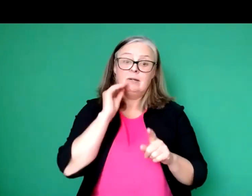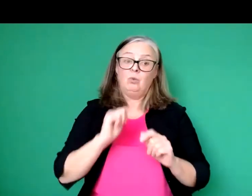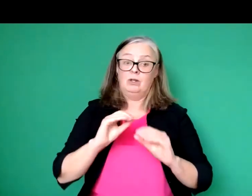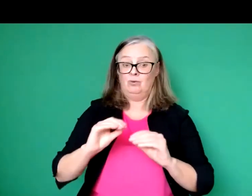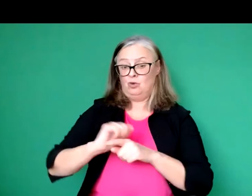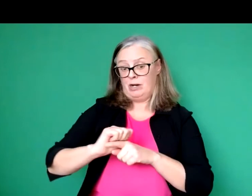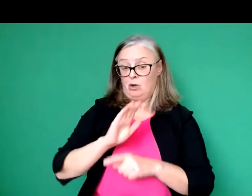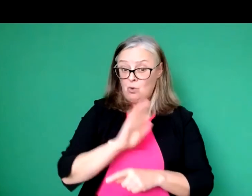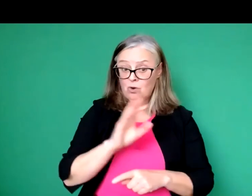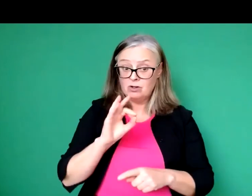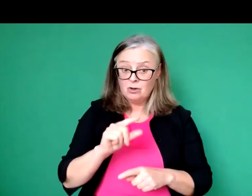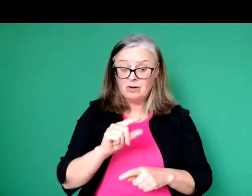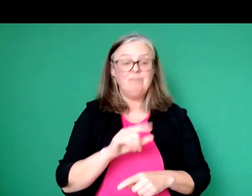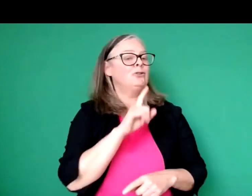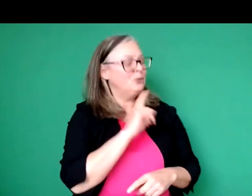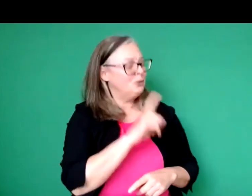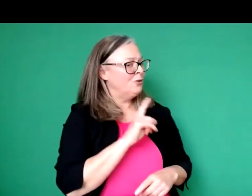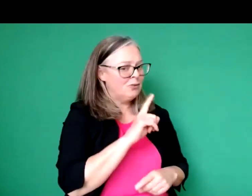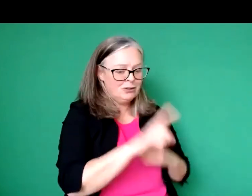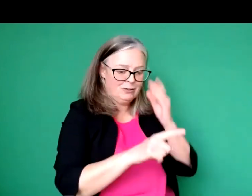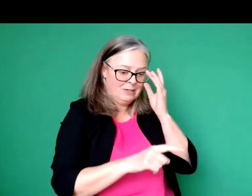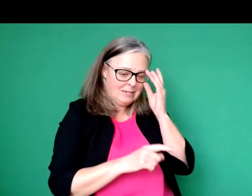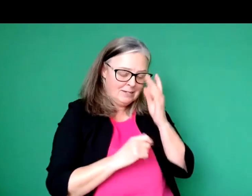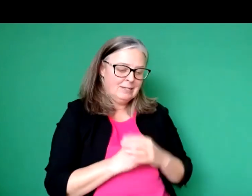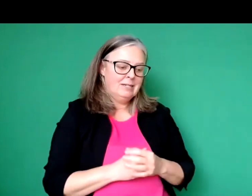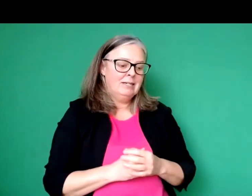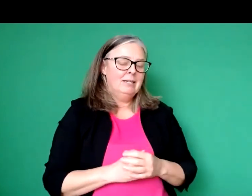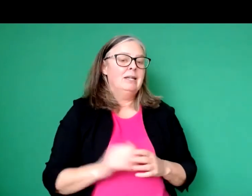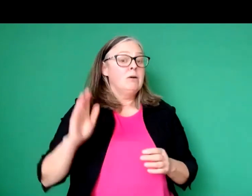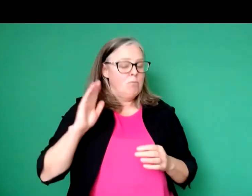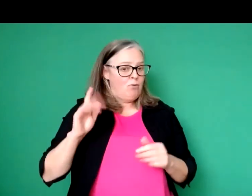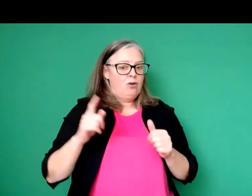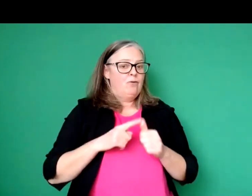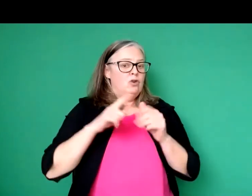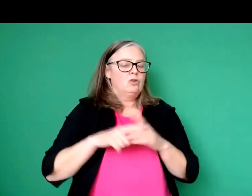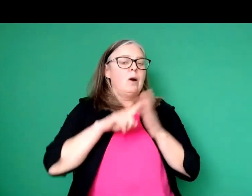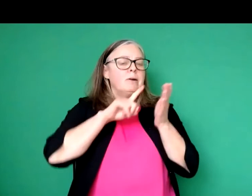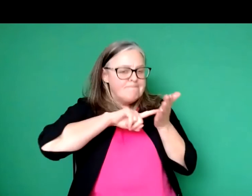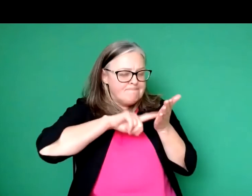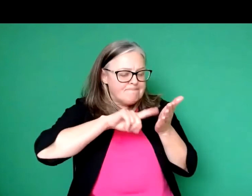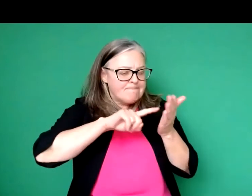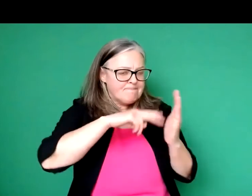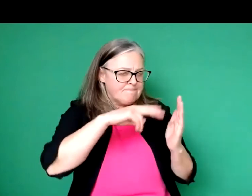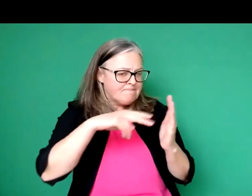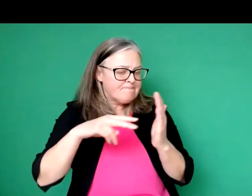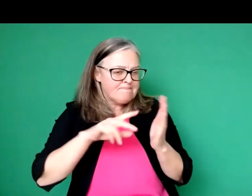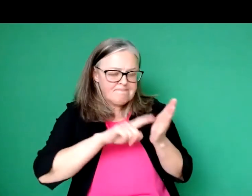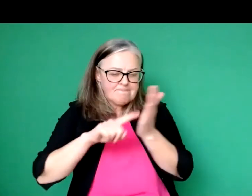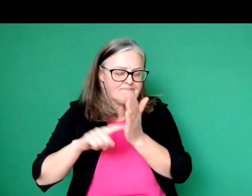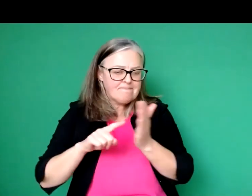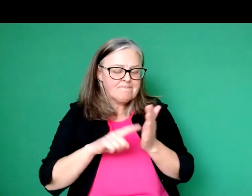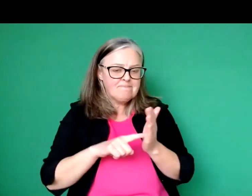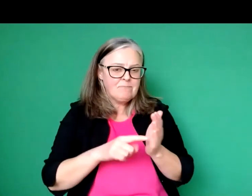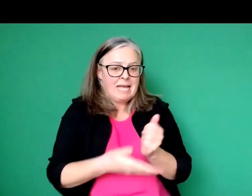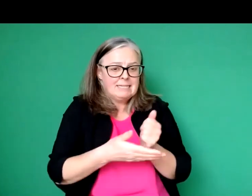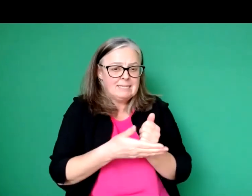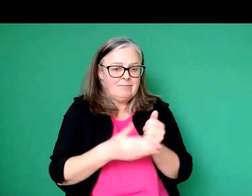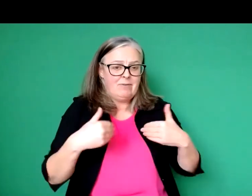sure by all means when i started researching um assistive animal she's a psd so she's what's